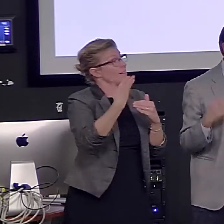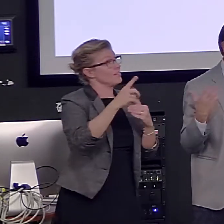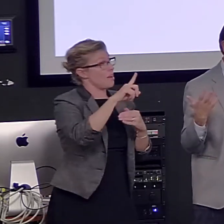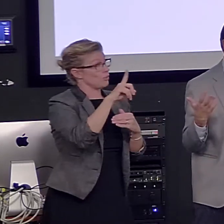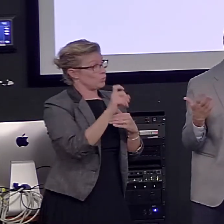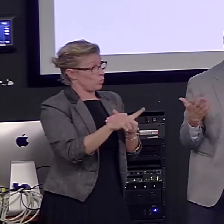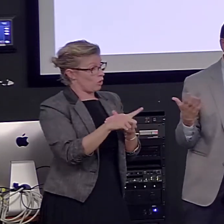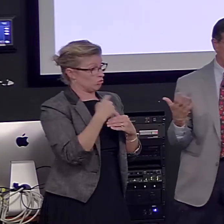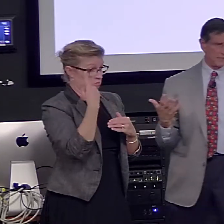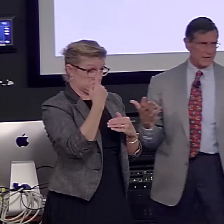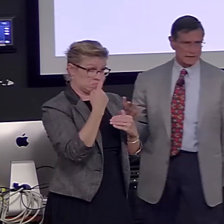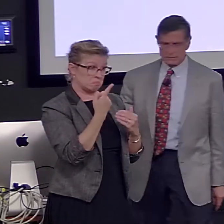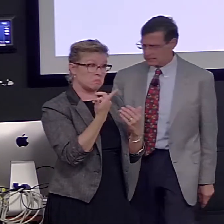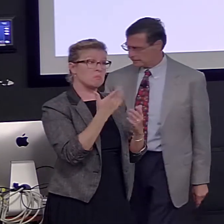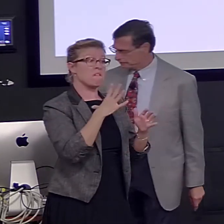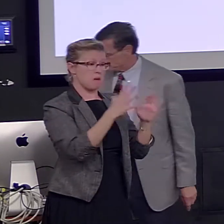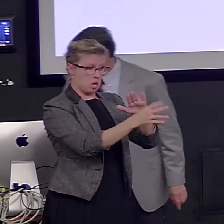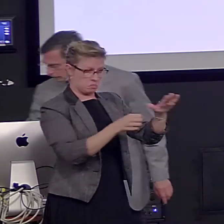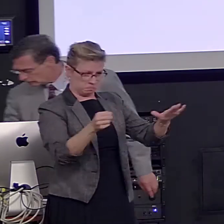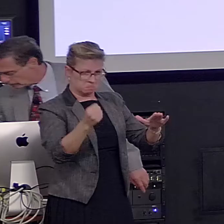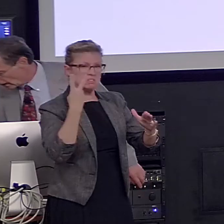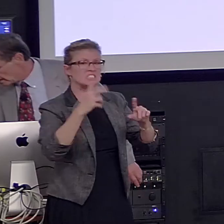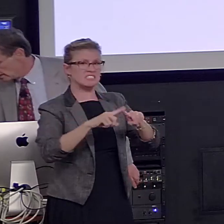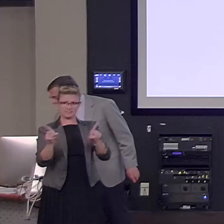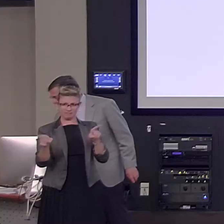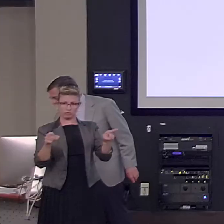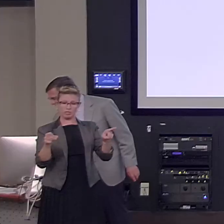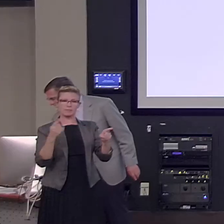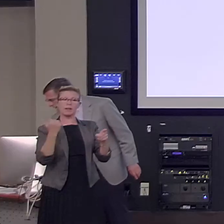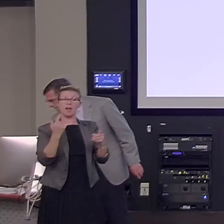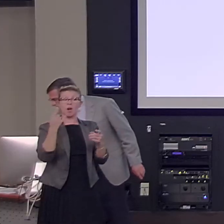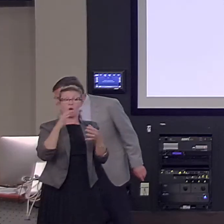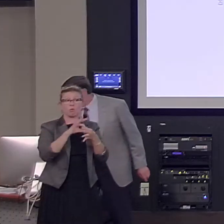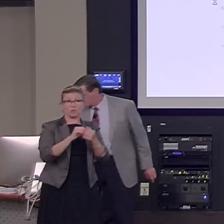is whether there's a timing effect. Here is that data.